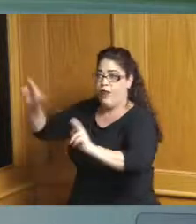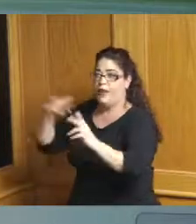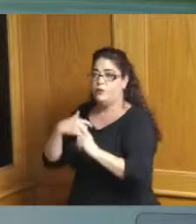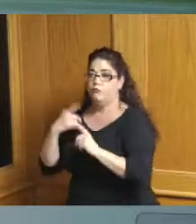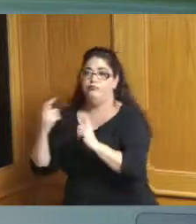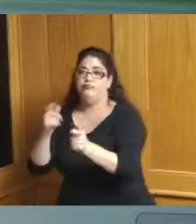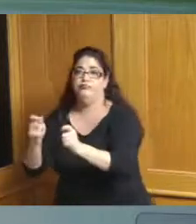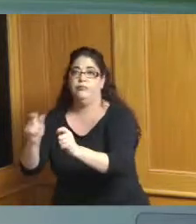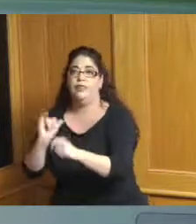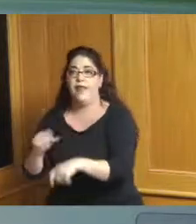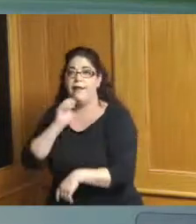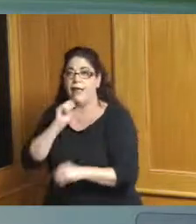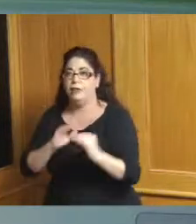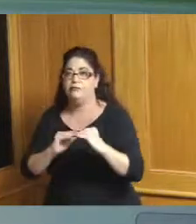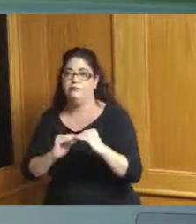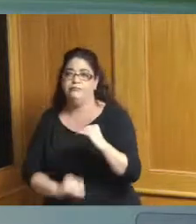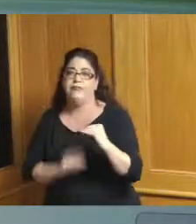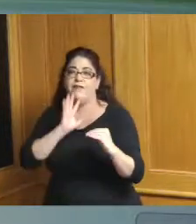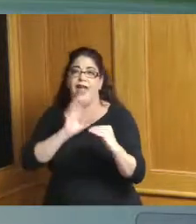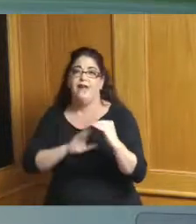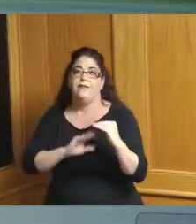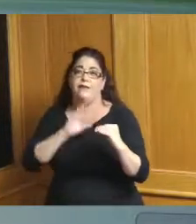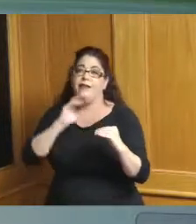we'll start that work and we're excited to have another age group included